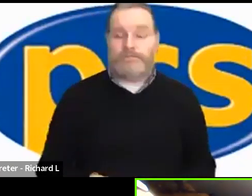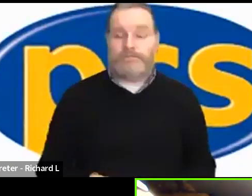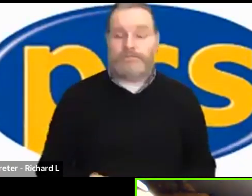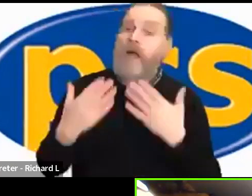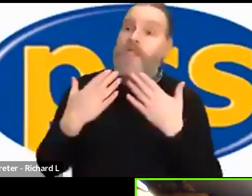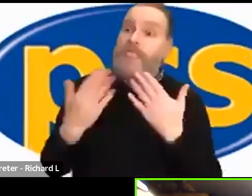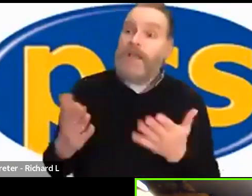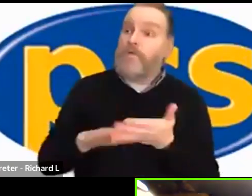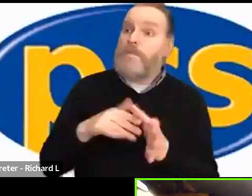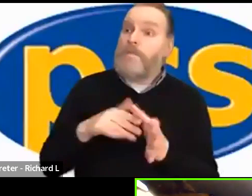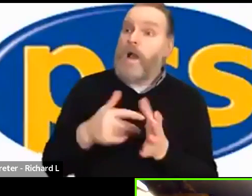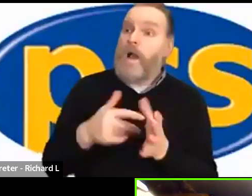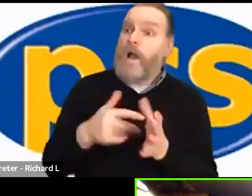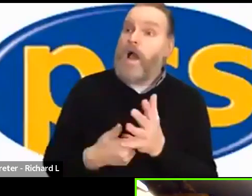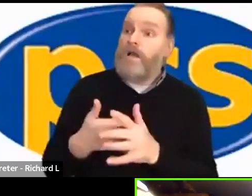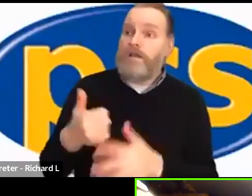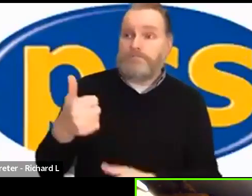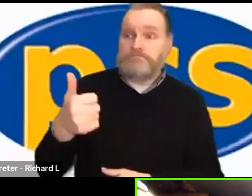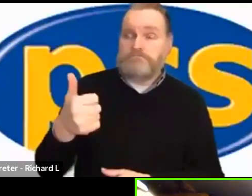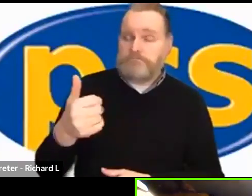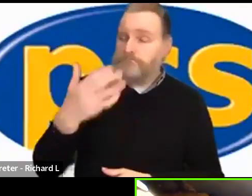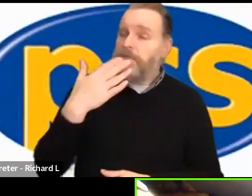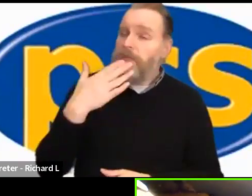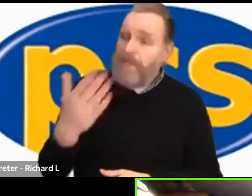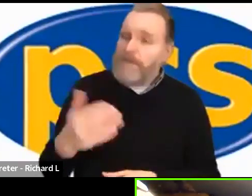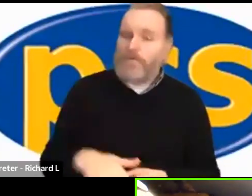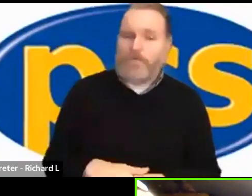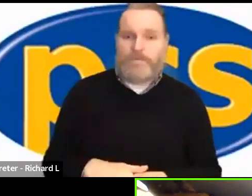week.